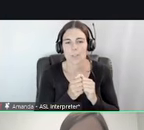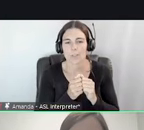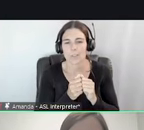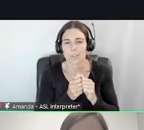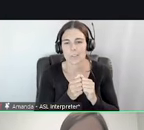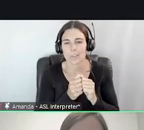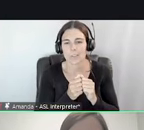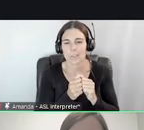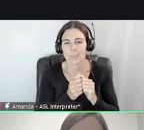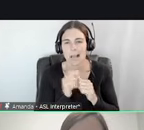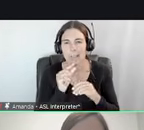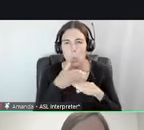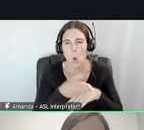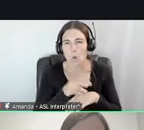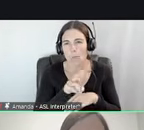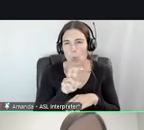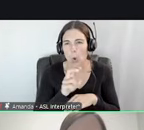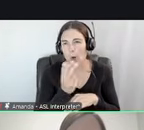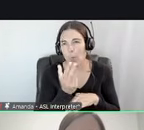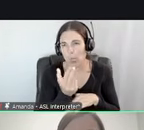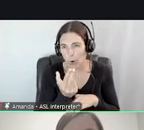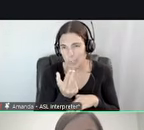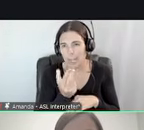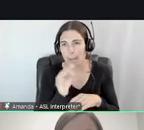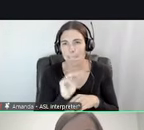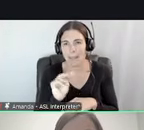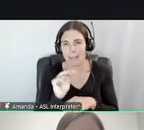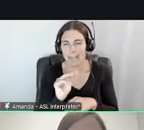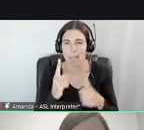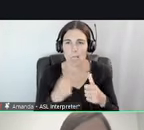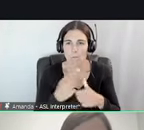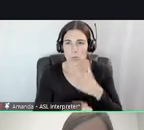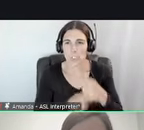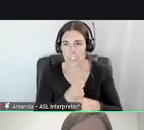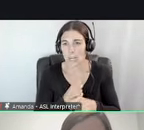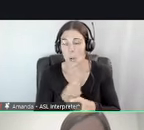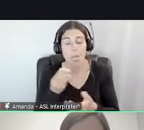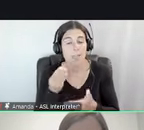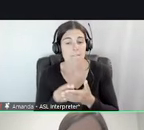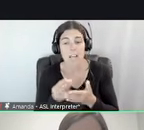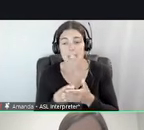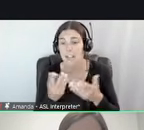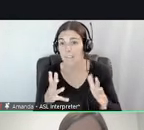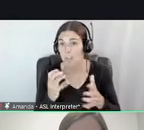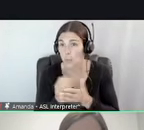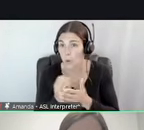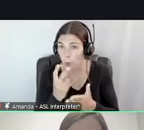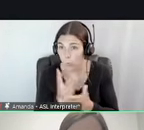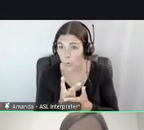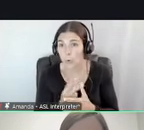million in year 1. Um and these funds uh have been approved by the US Centers for Medicare and